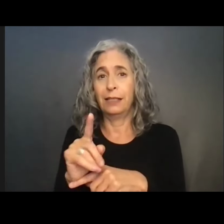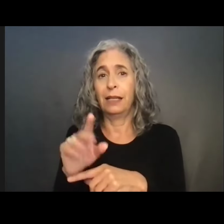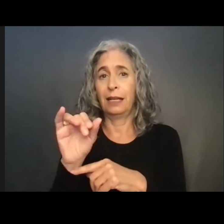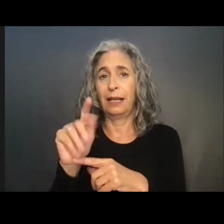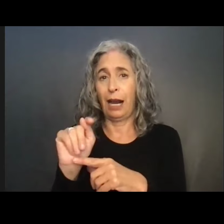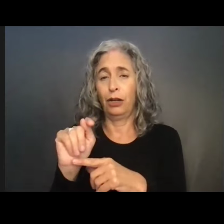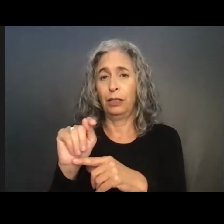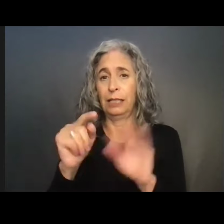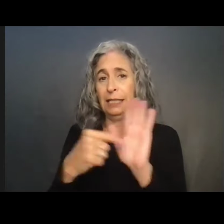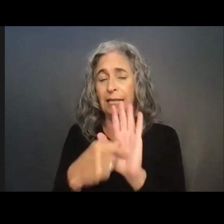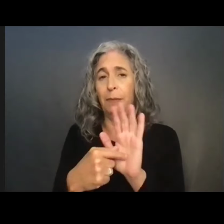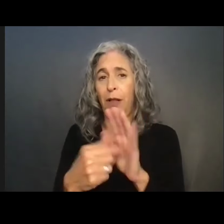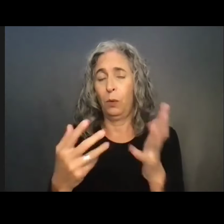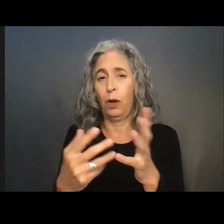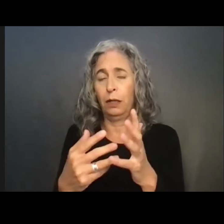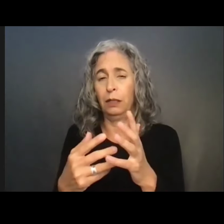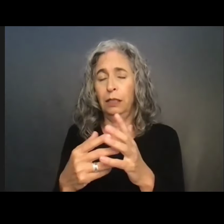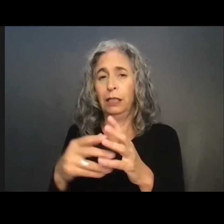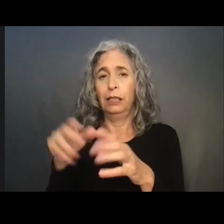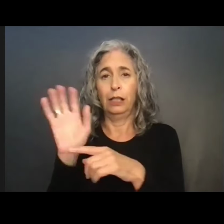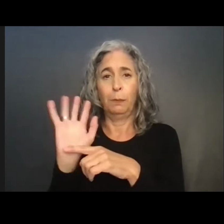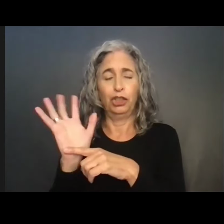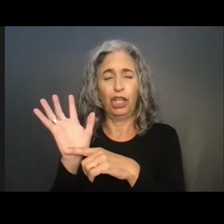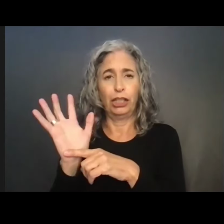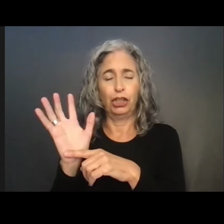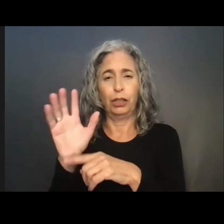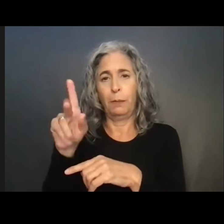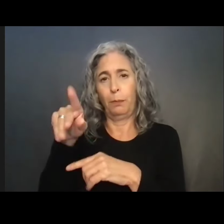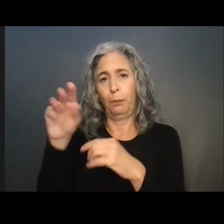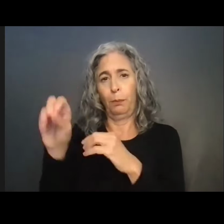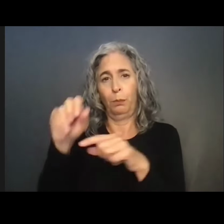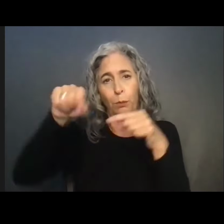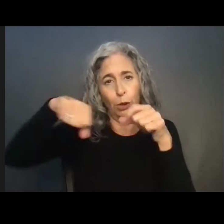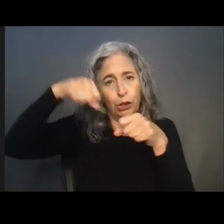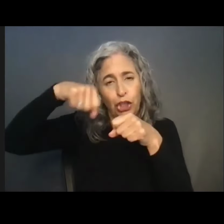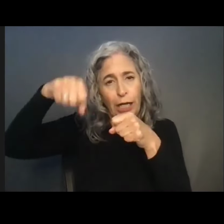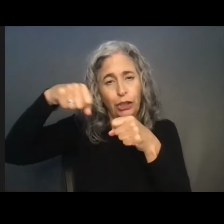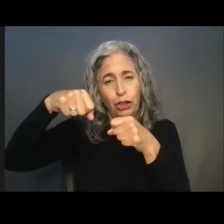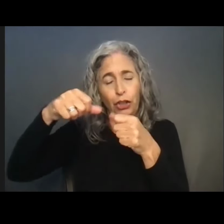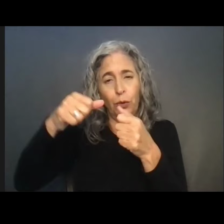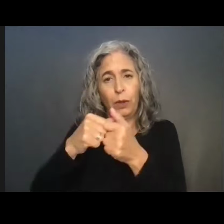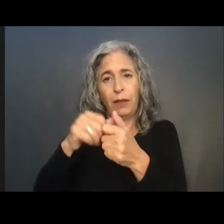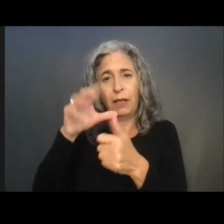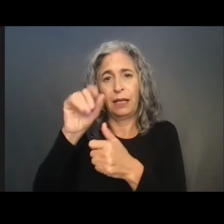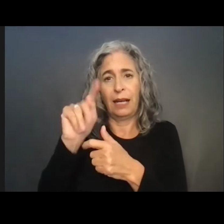it's a projector outline with CART in the center. >> VIJAY MATTHEW: Oh, great.